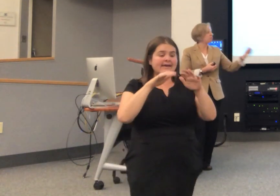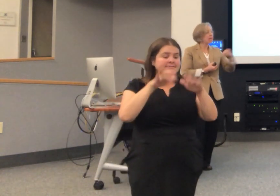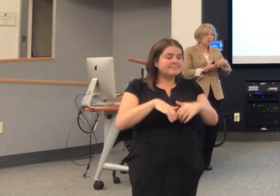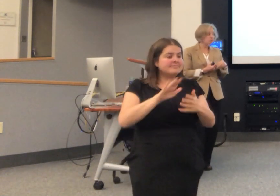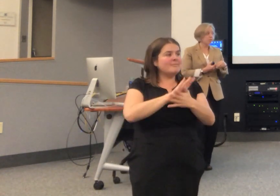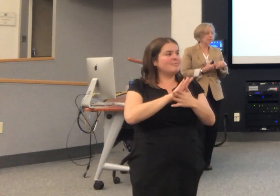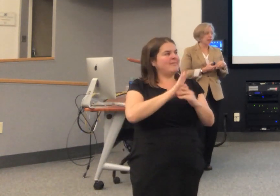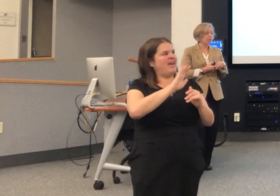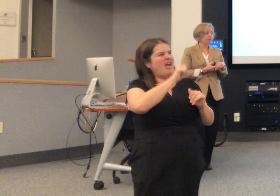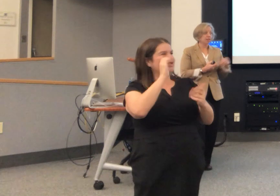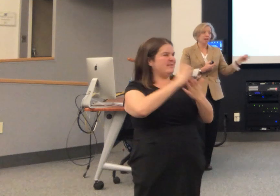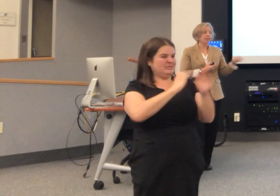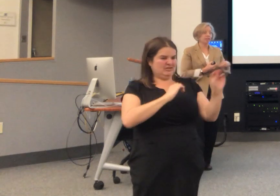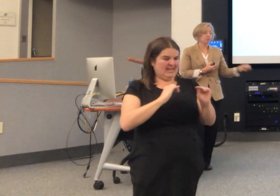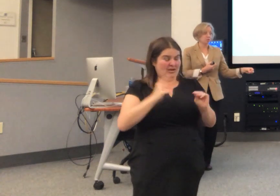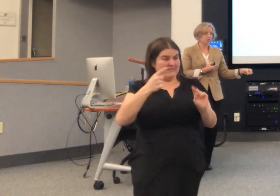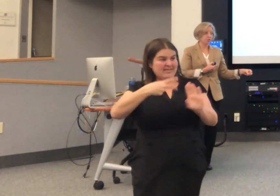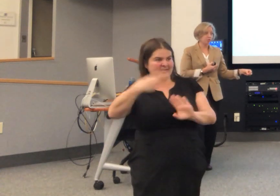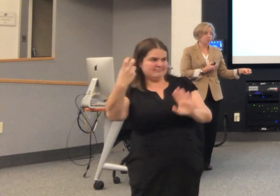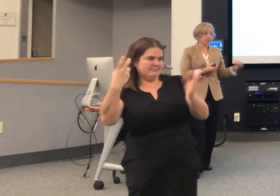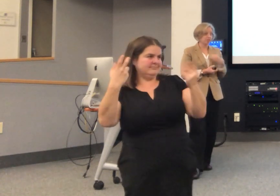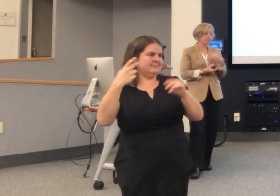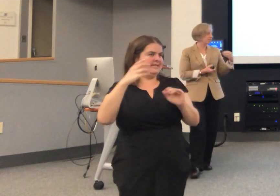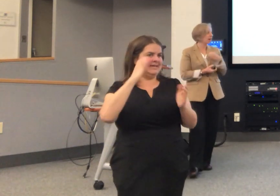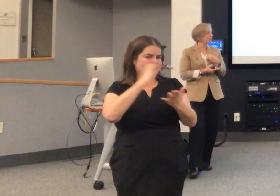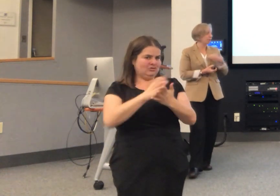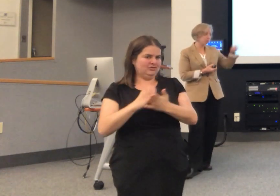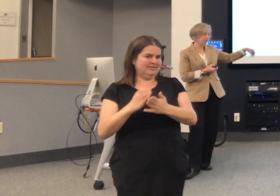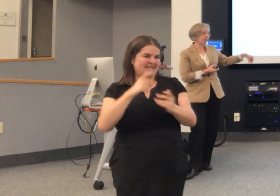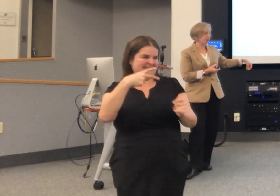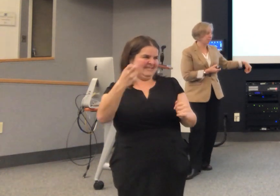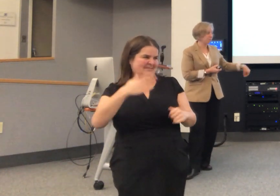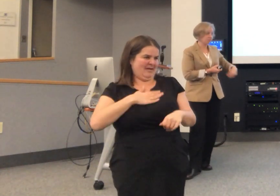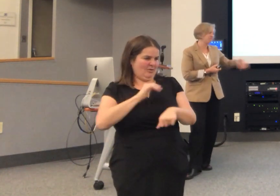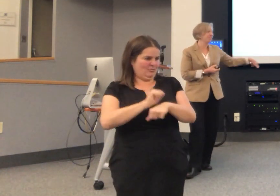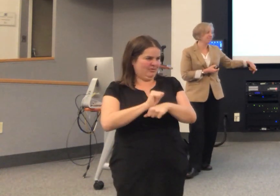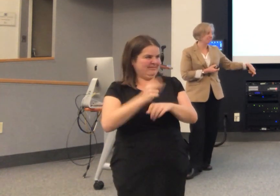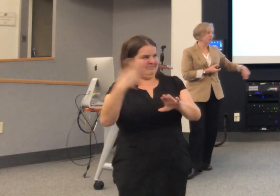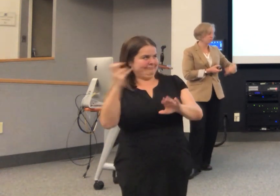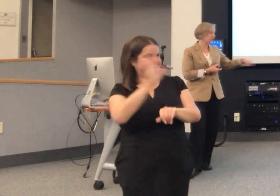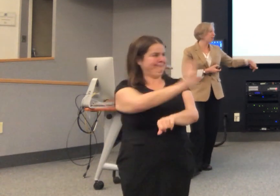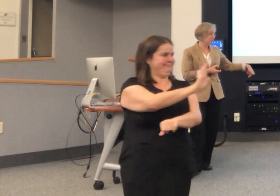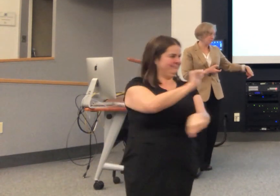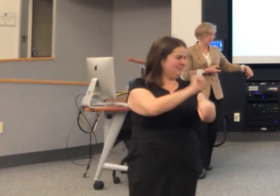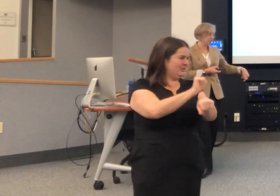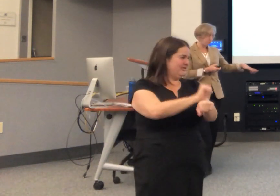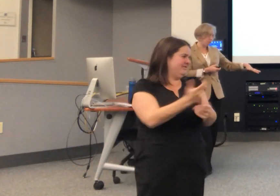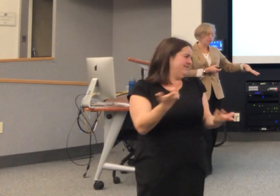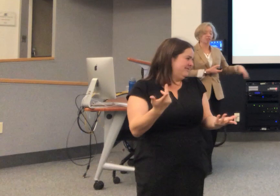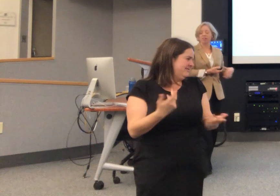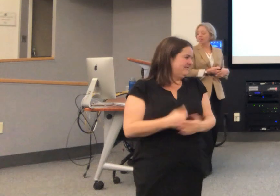If that's what somebody copied, I can't sue them for infringement 'cause they didn't copy my work, they copied the person whose work I was using with permission.